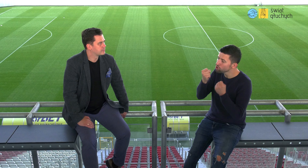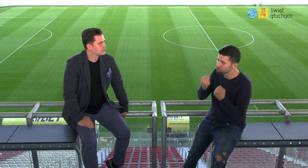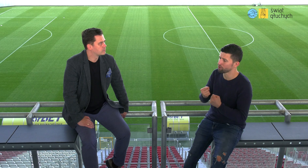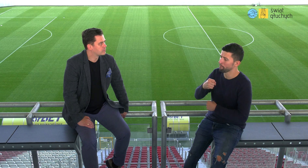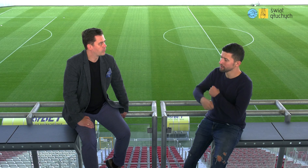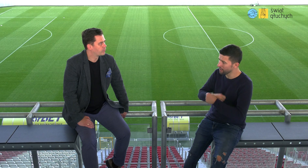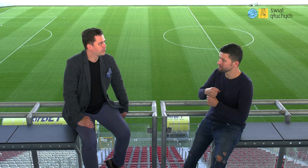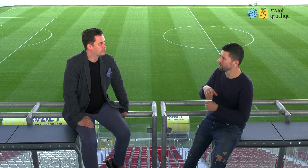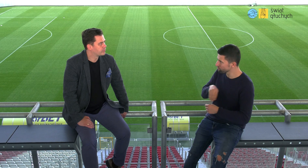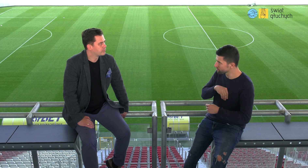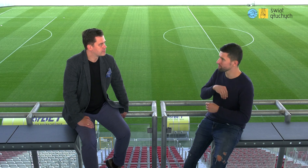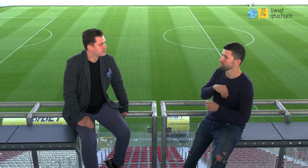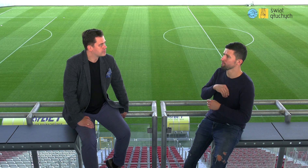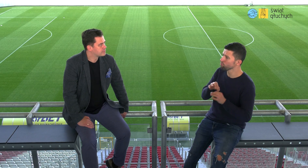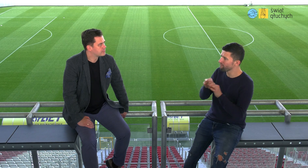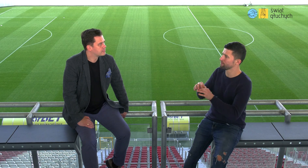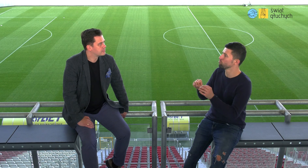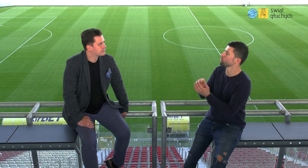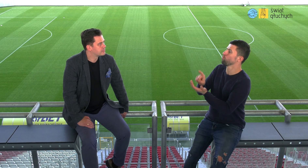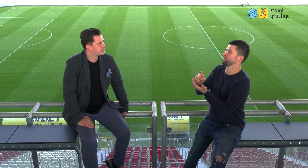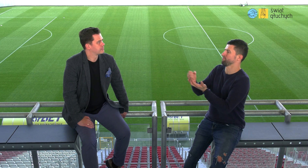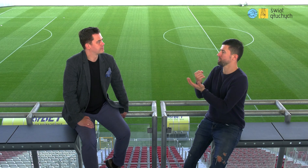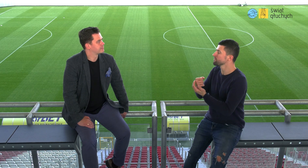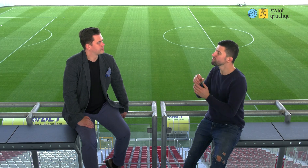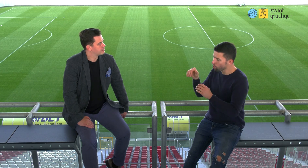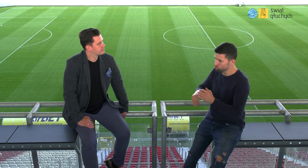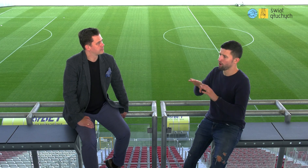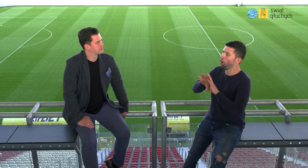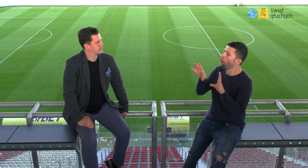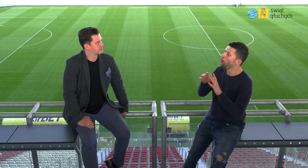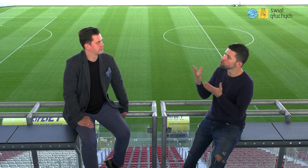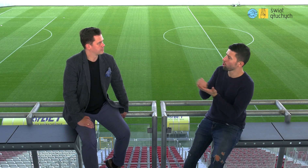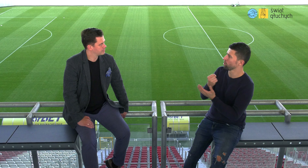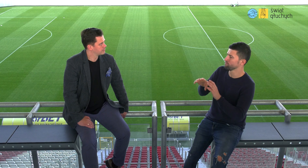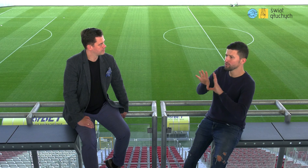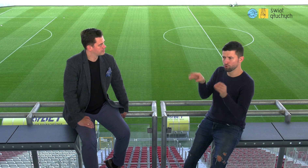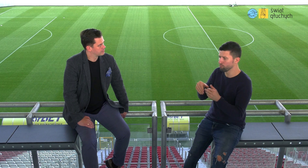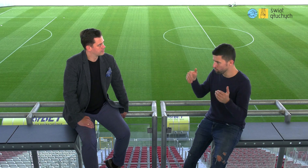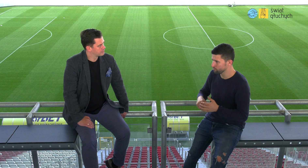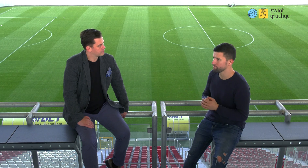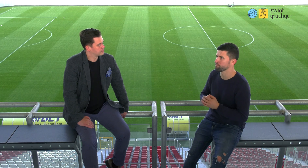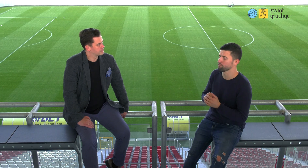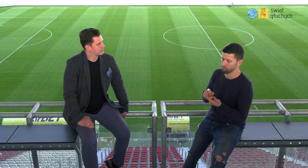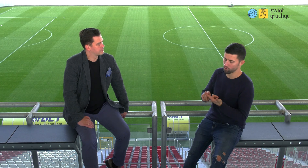Hard work leads to success. You can conquer anything.